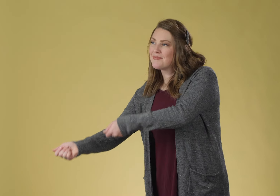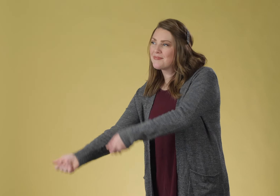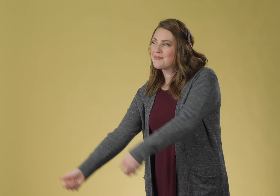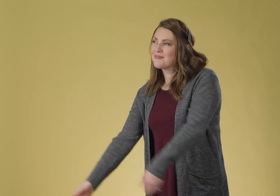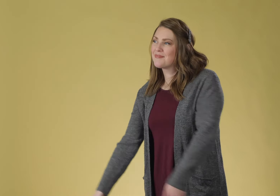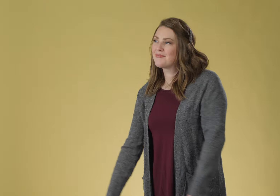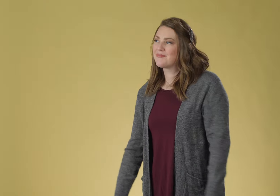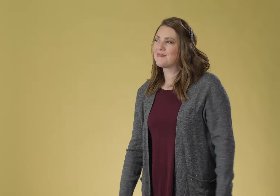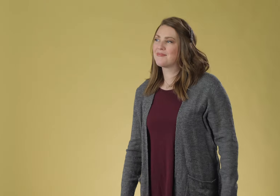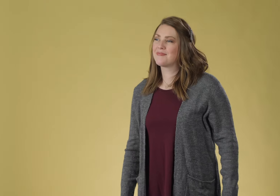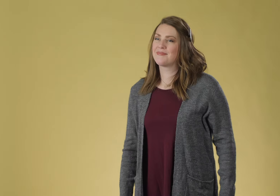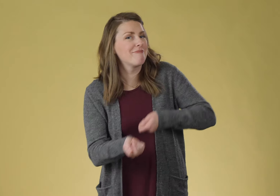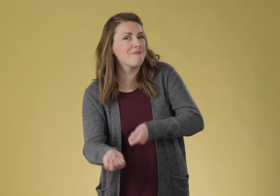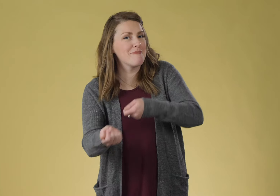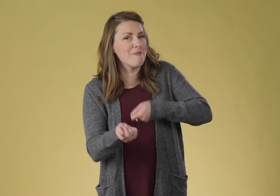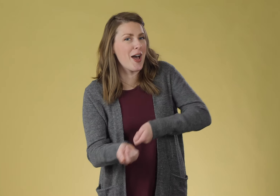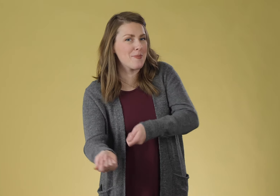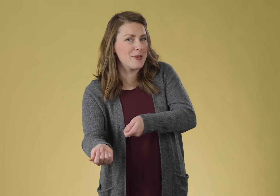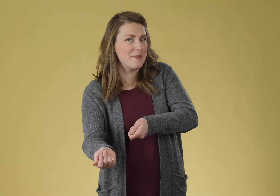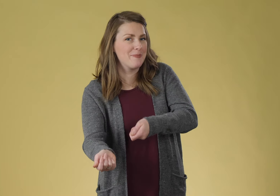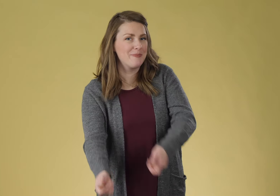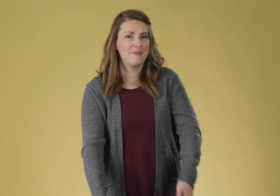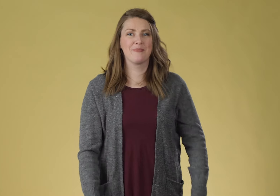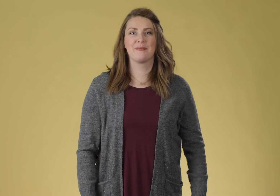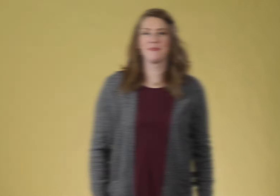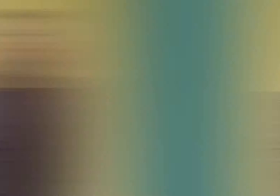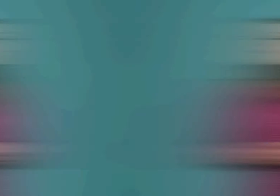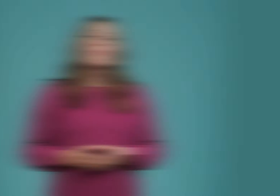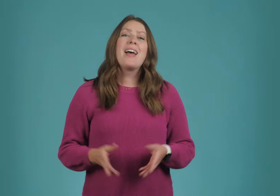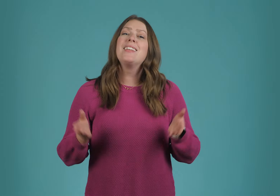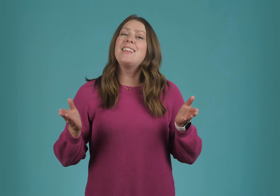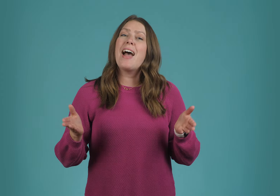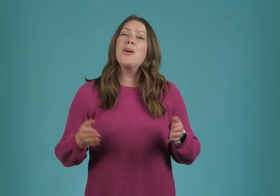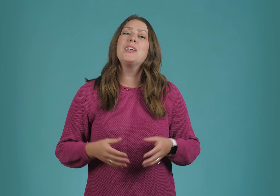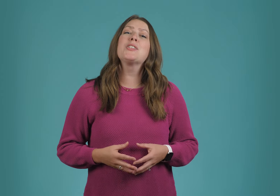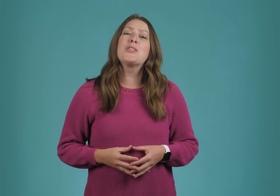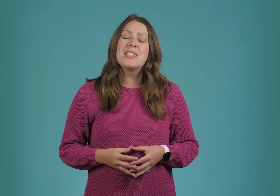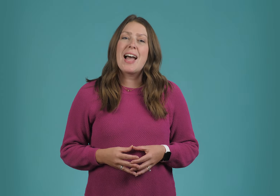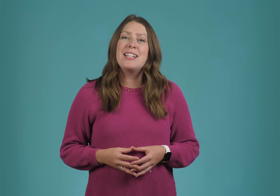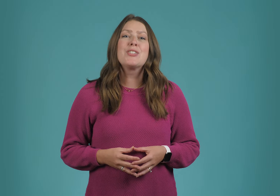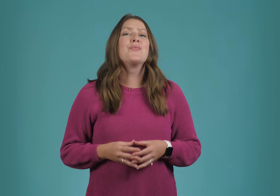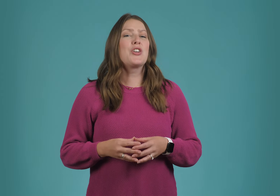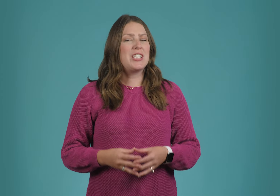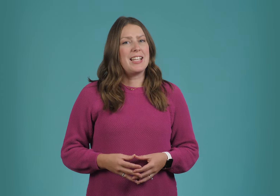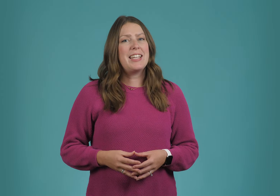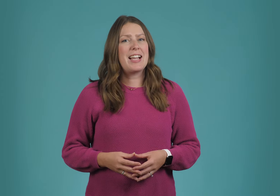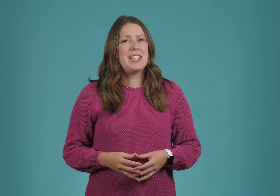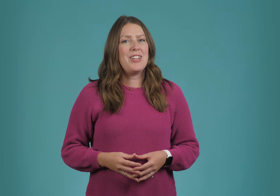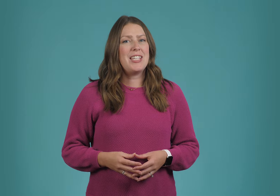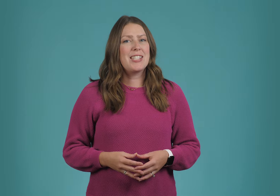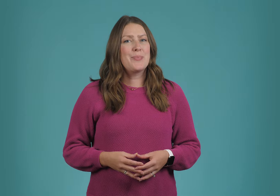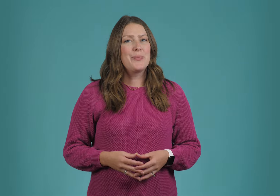the floor. Mop. Now let's learn signs for daily activities.